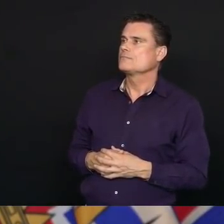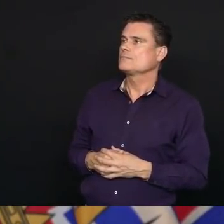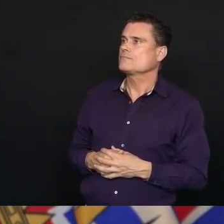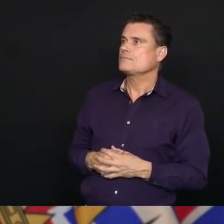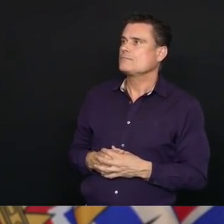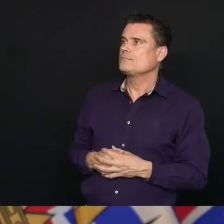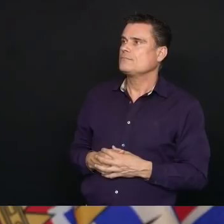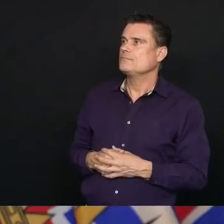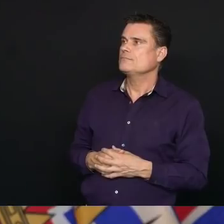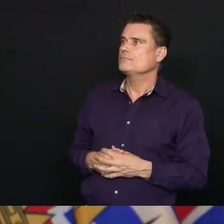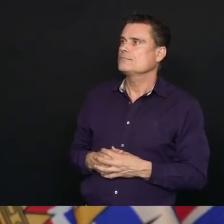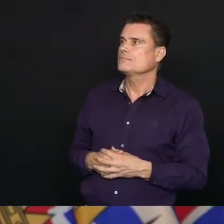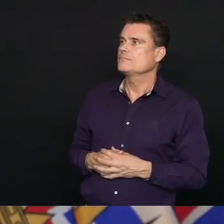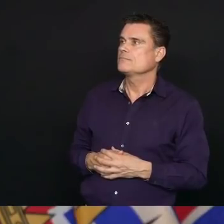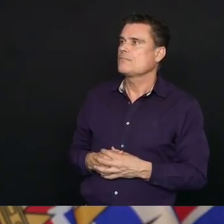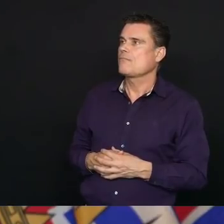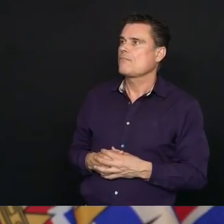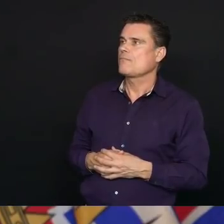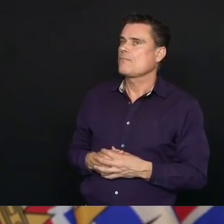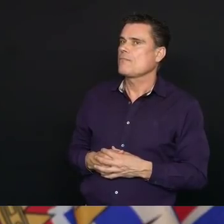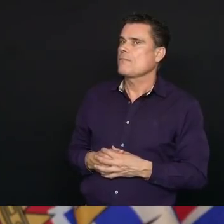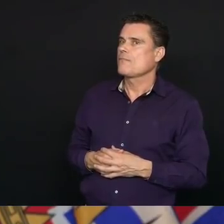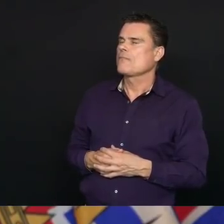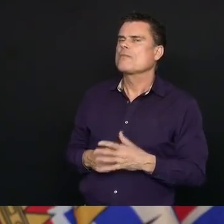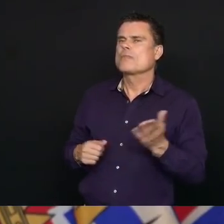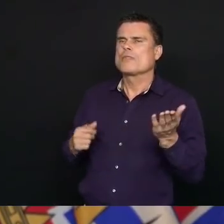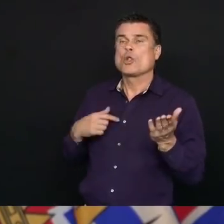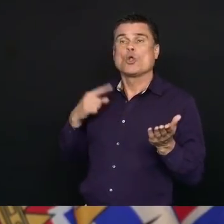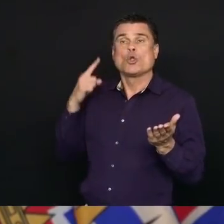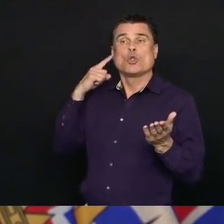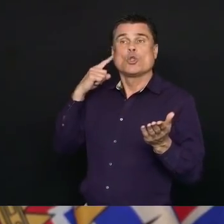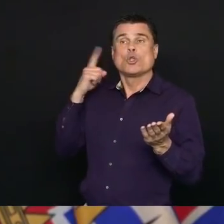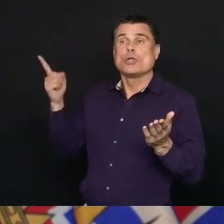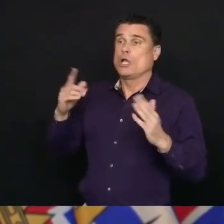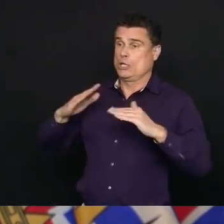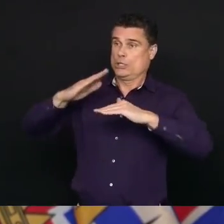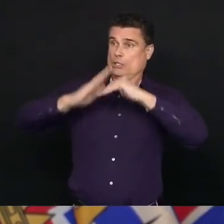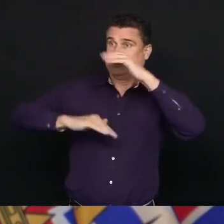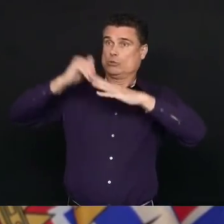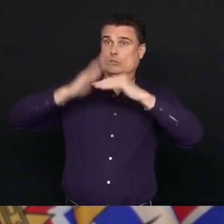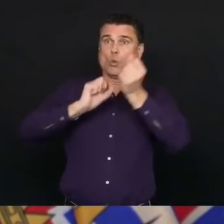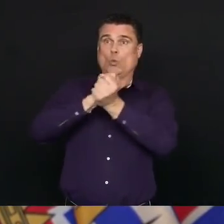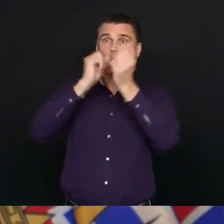construction workers trying to carpool over longer distances to worksites.